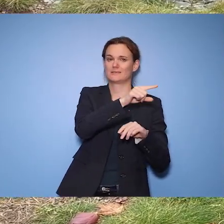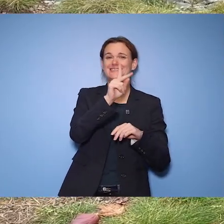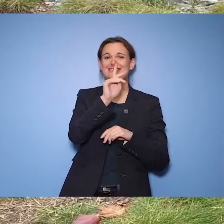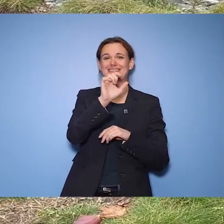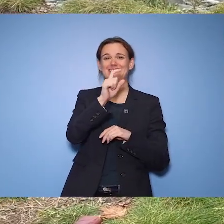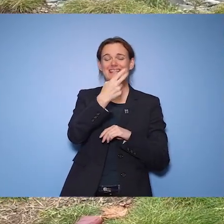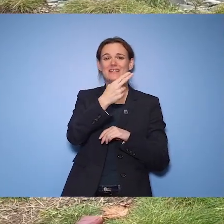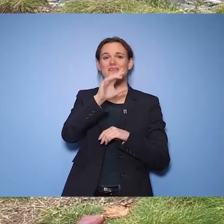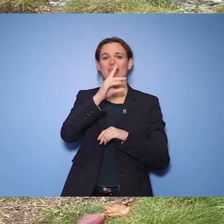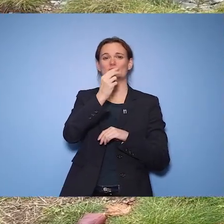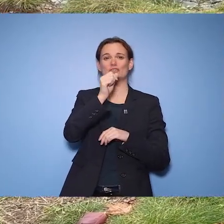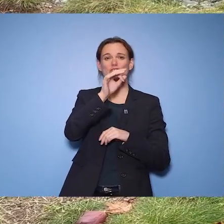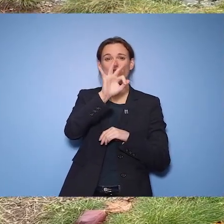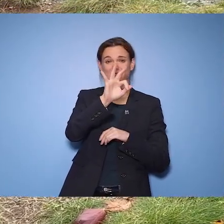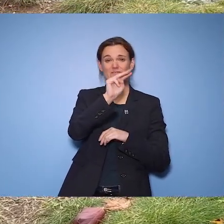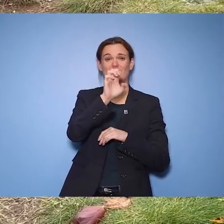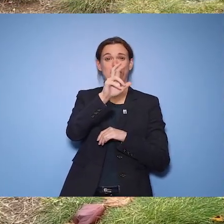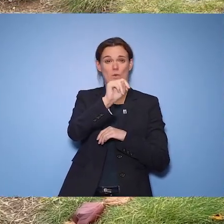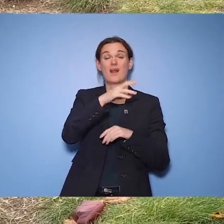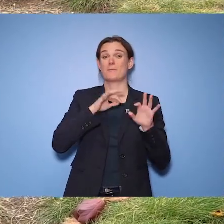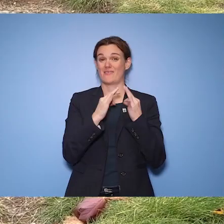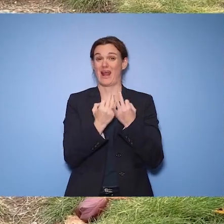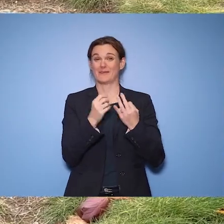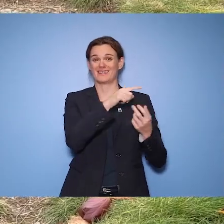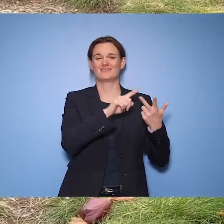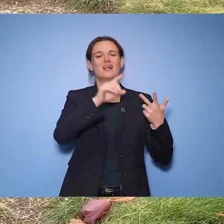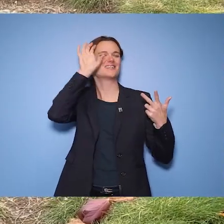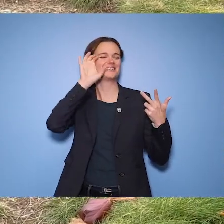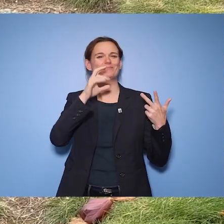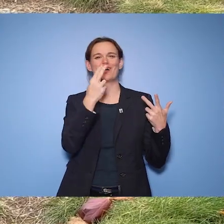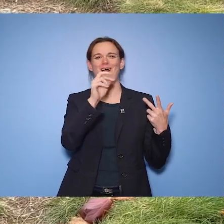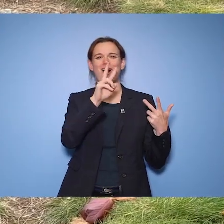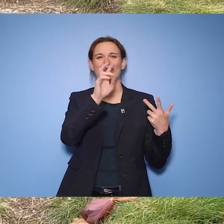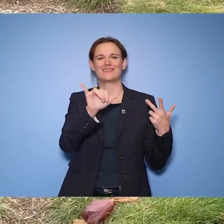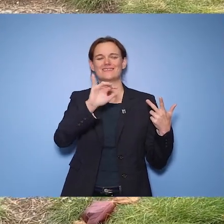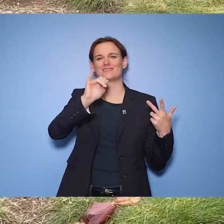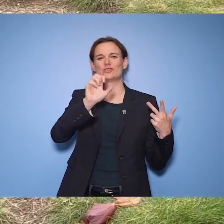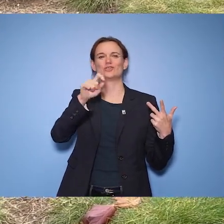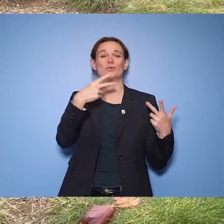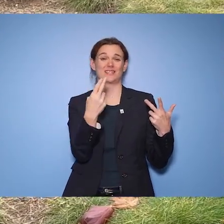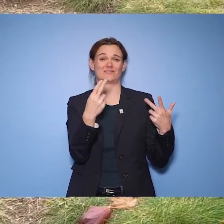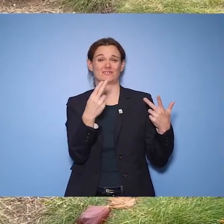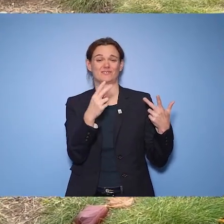Keith Chief Moon and also my family back home, my cousin Harvey Joeseph Kinamateo, which is one of